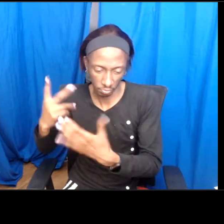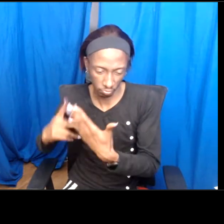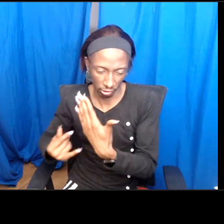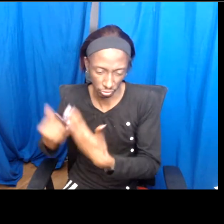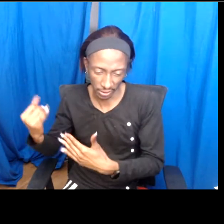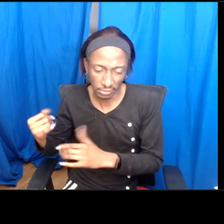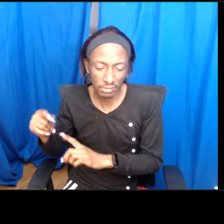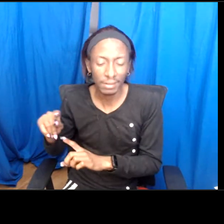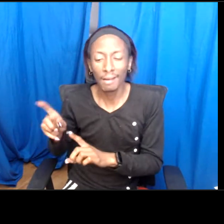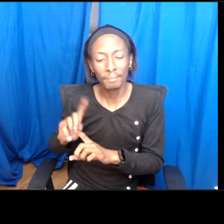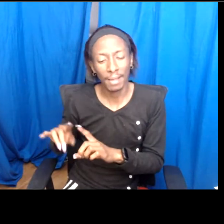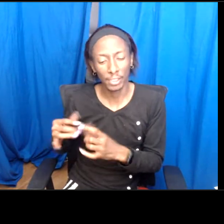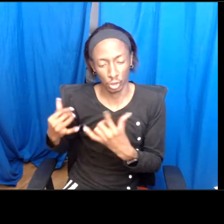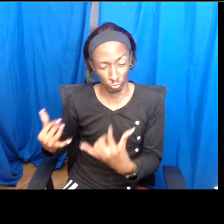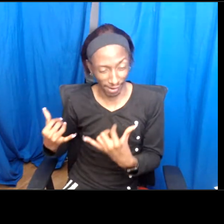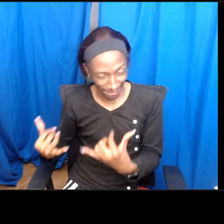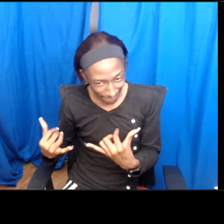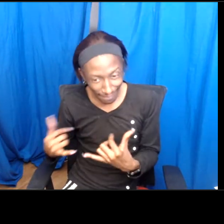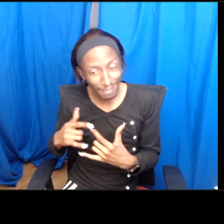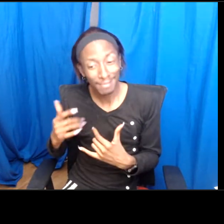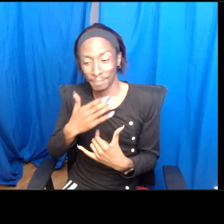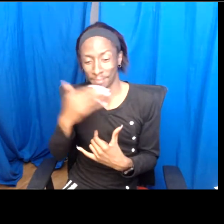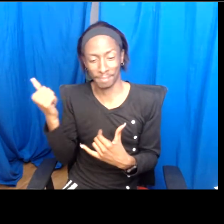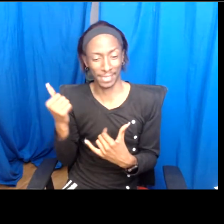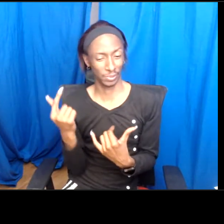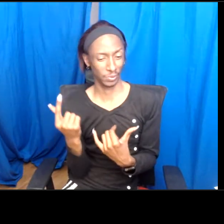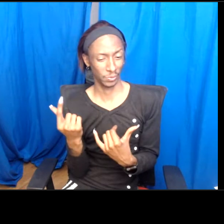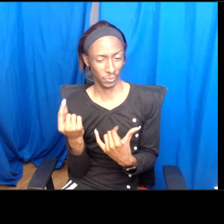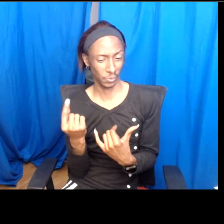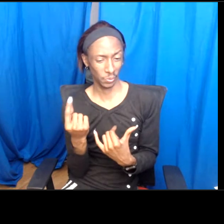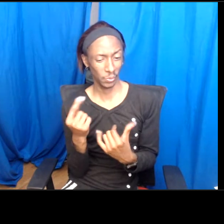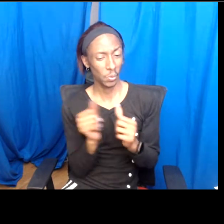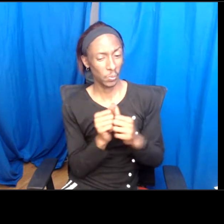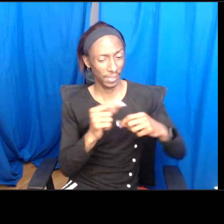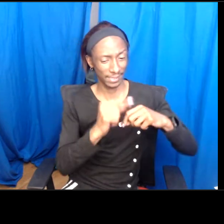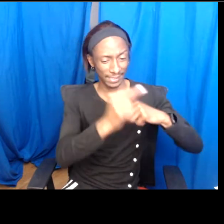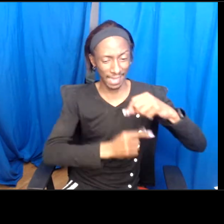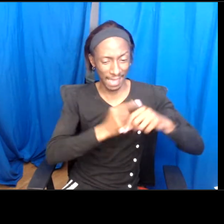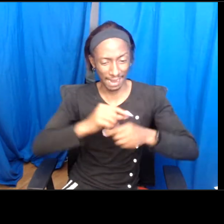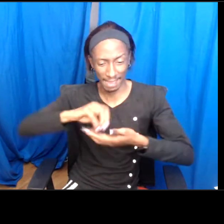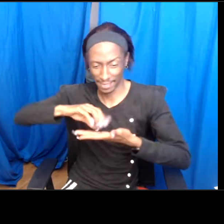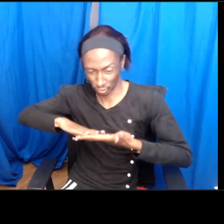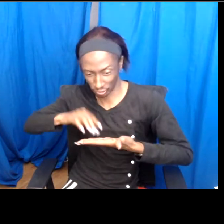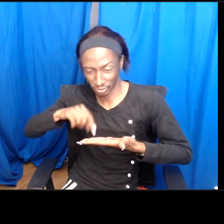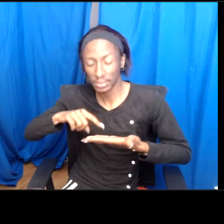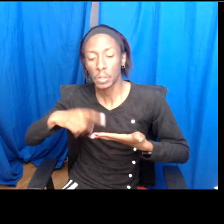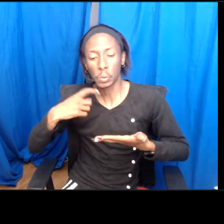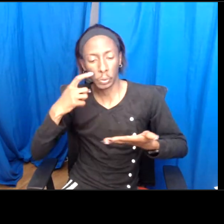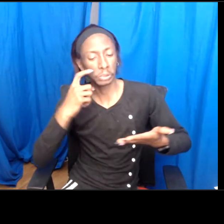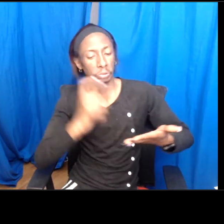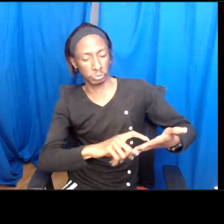At this current stage the best thing we can do with the satellite imagery is at least detect that there are whales present.